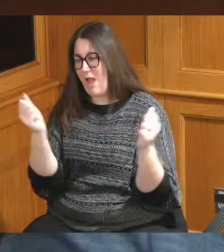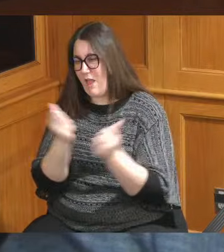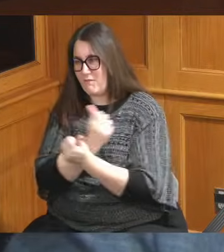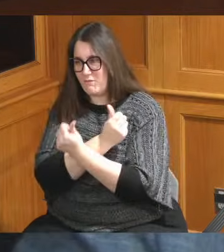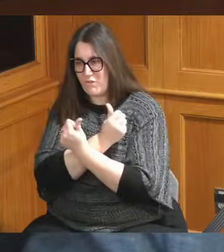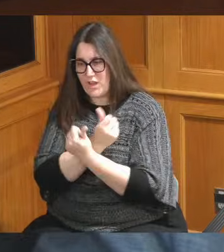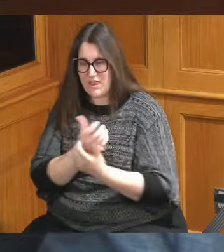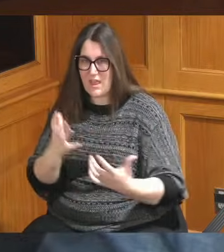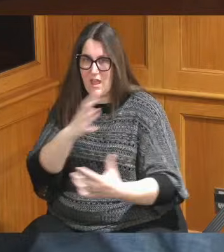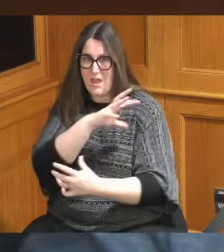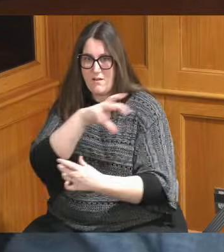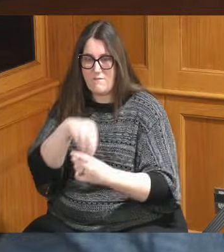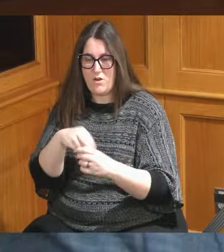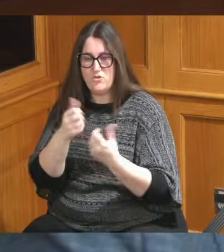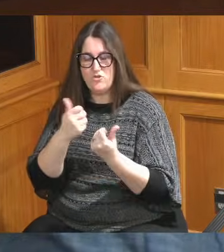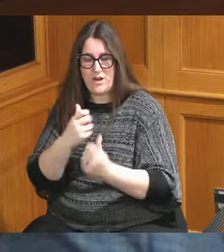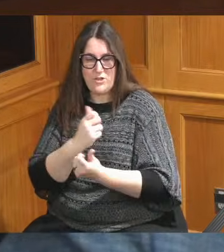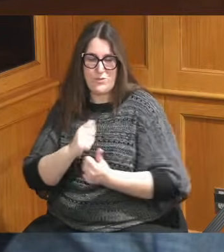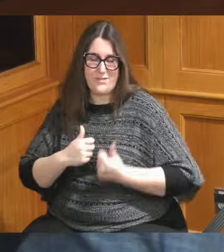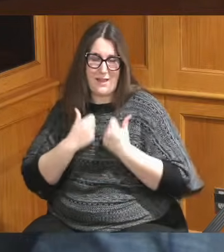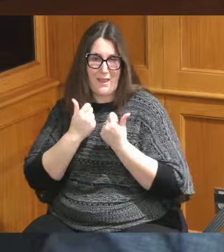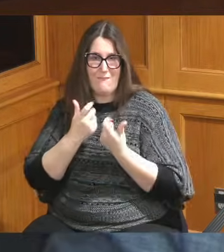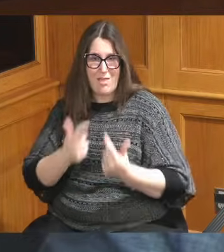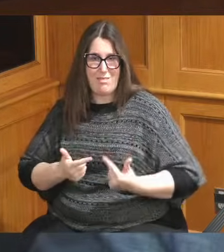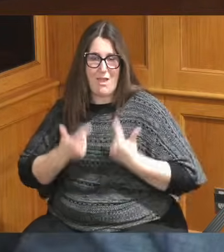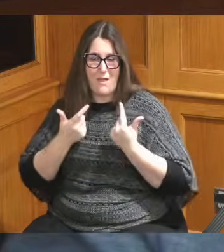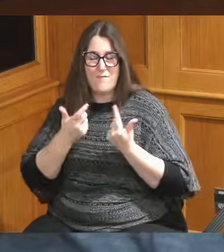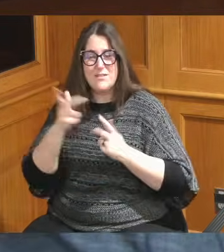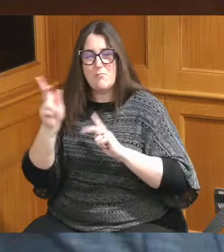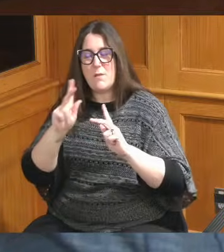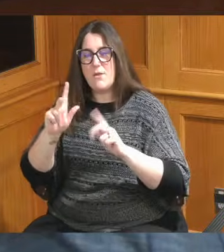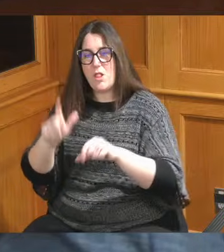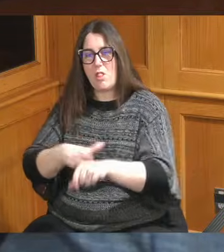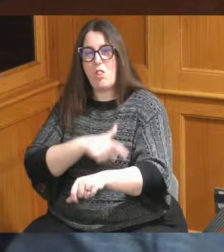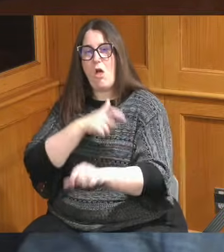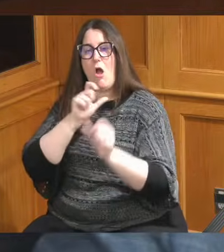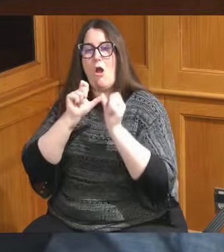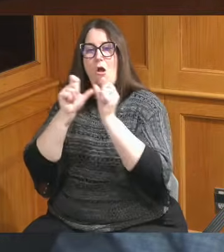we're trying to save lives and get people into long-term treatment in this community. And so